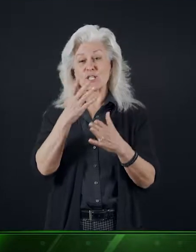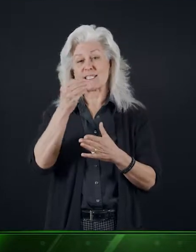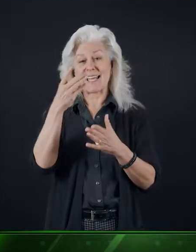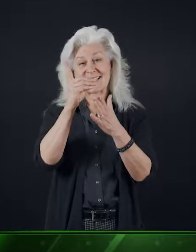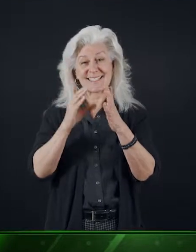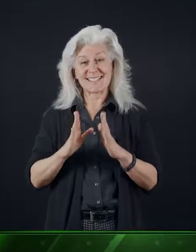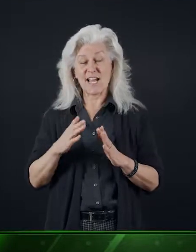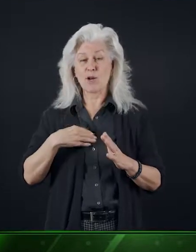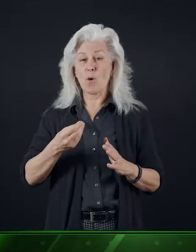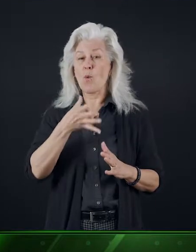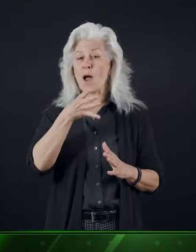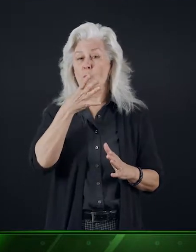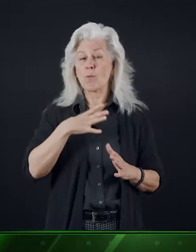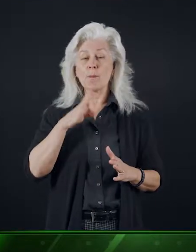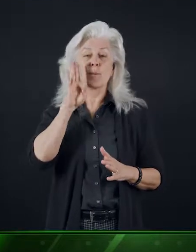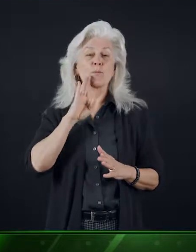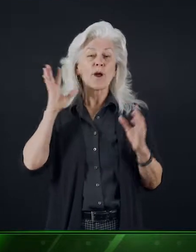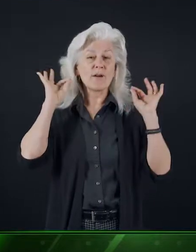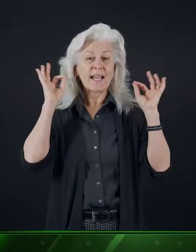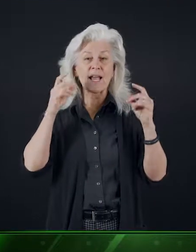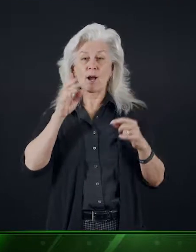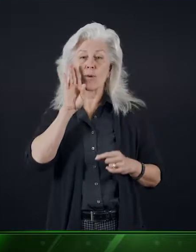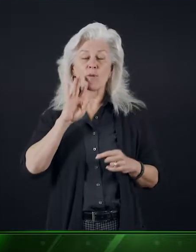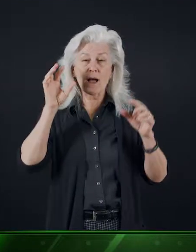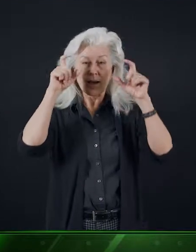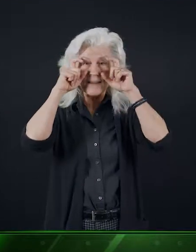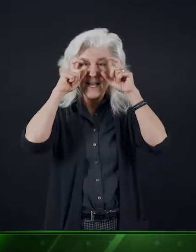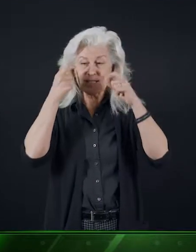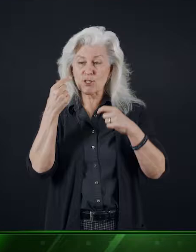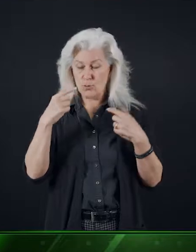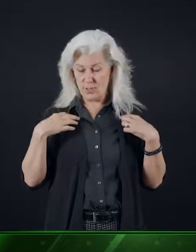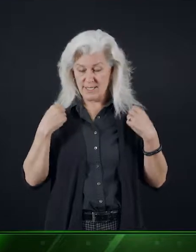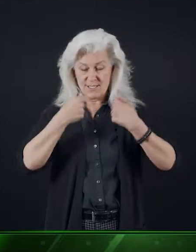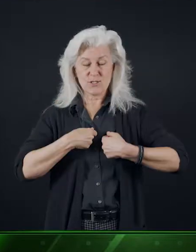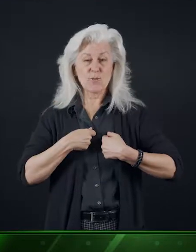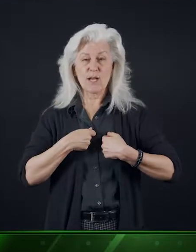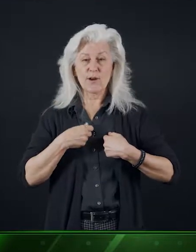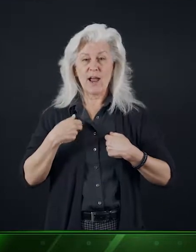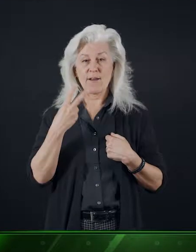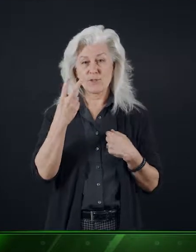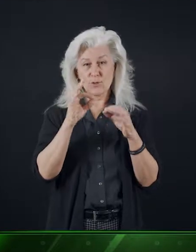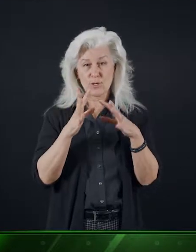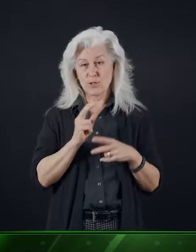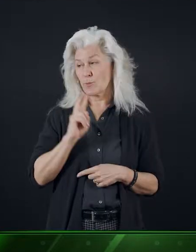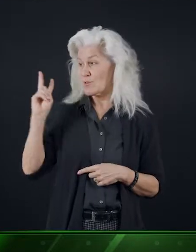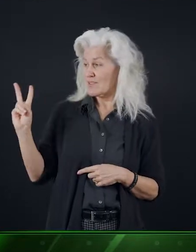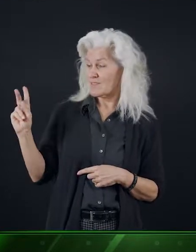I'm a white woman with brown hair, brown glasses and a green sweater, accompanied by my two sign language interpreters today.